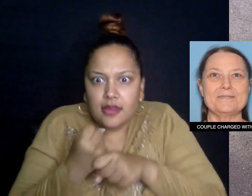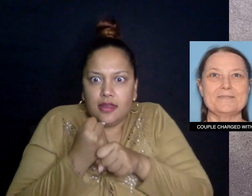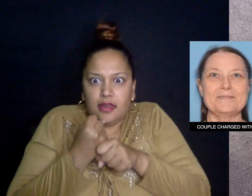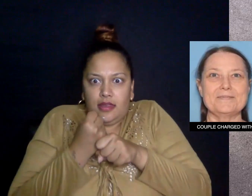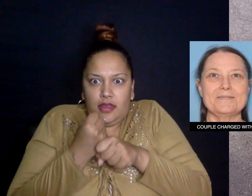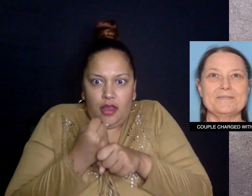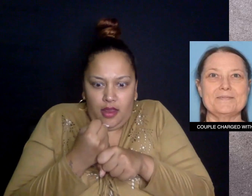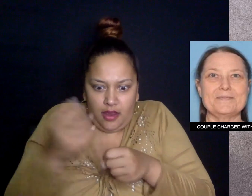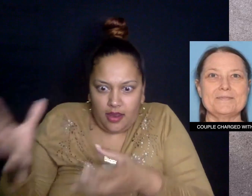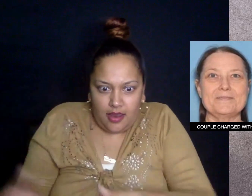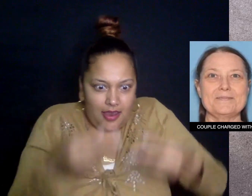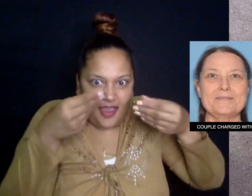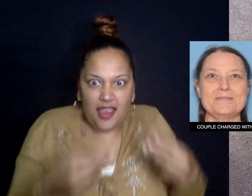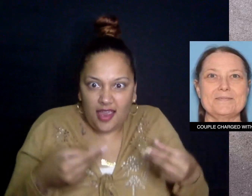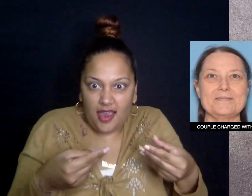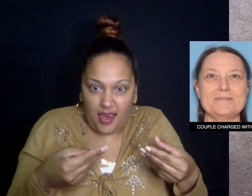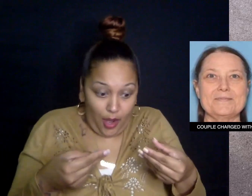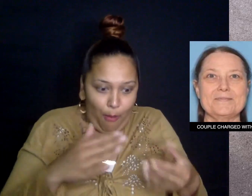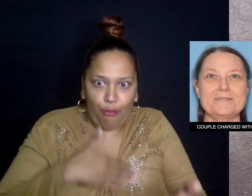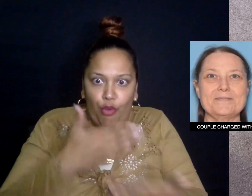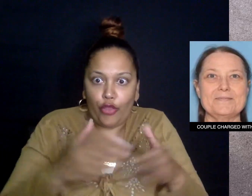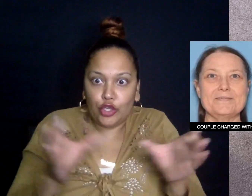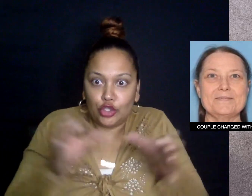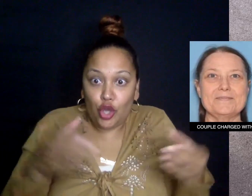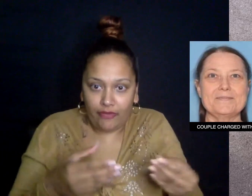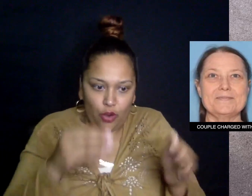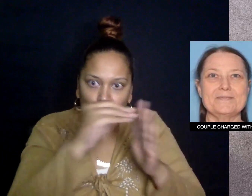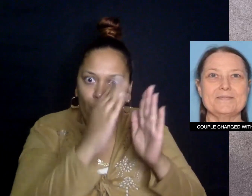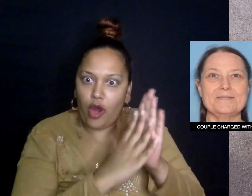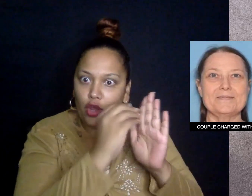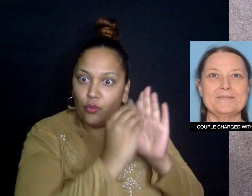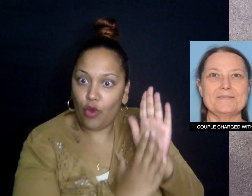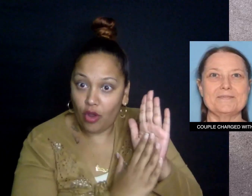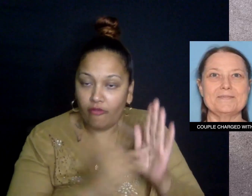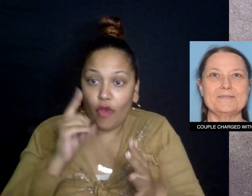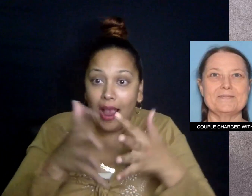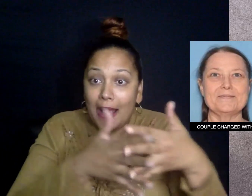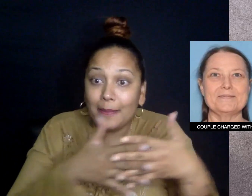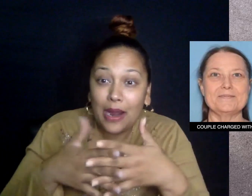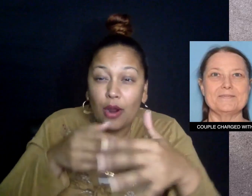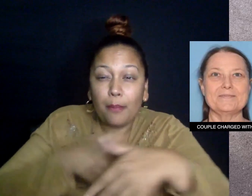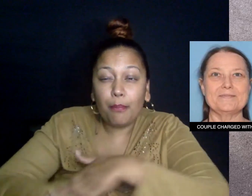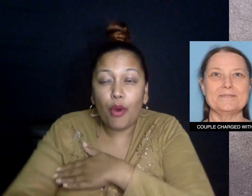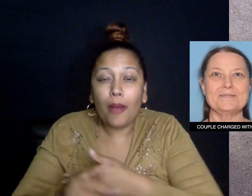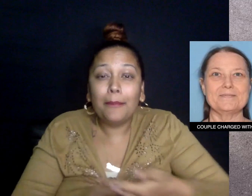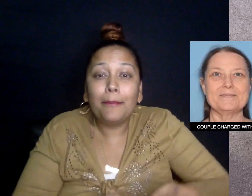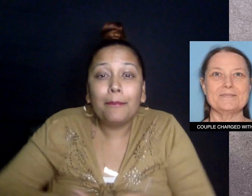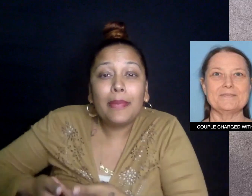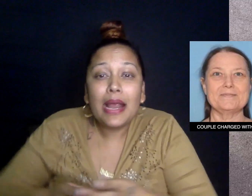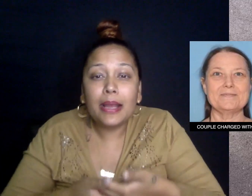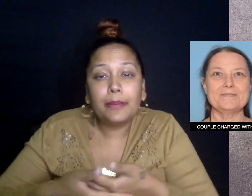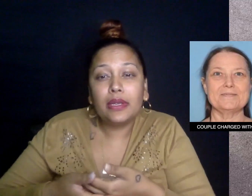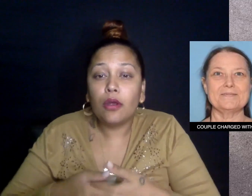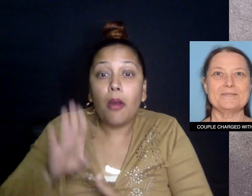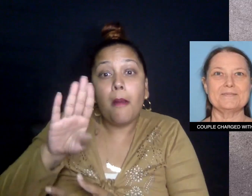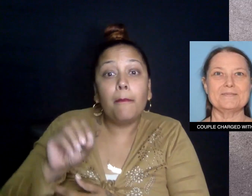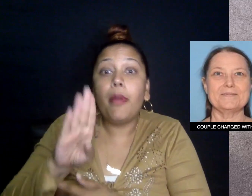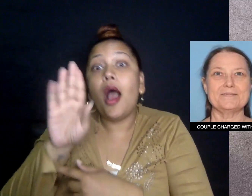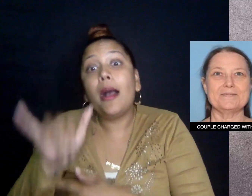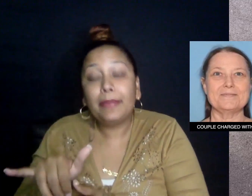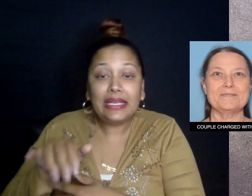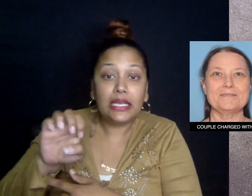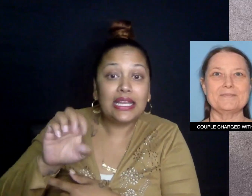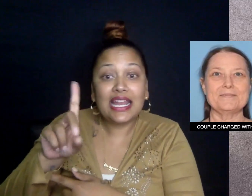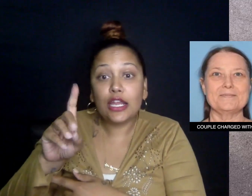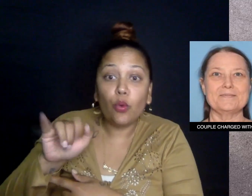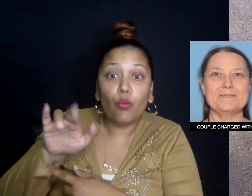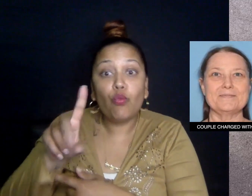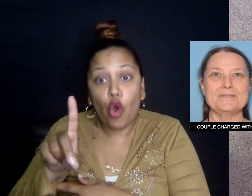prosecutors say they lived under the dead children's identities for decades in 1987